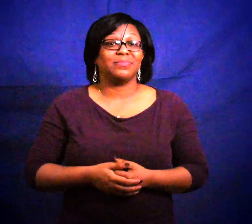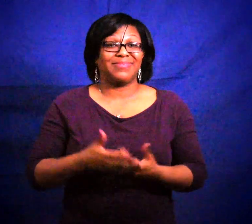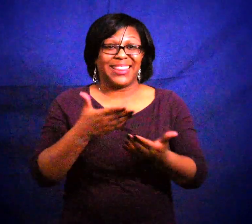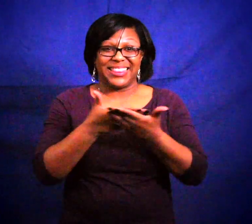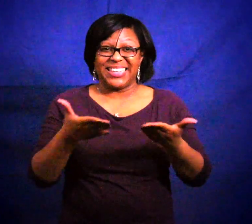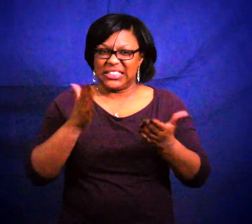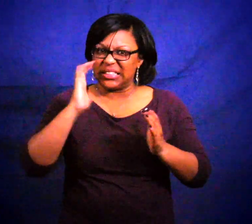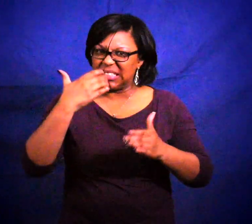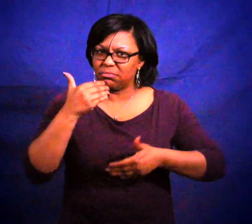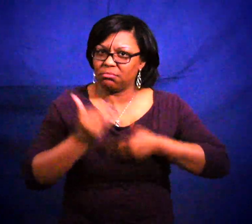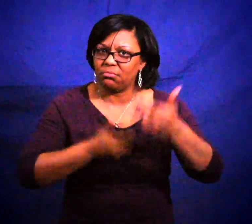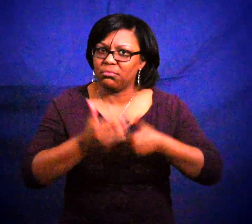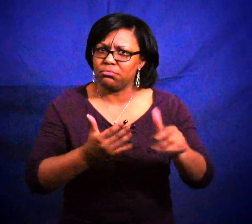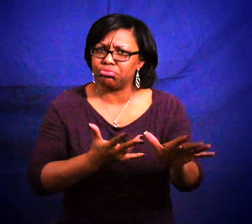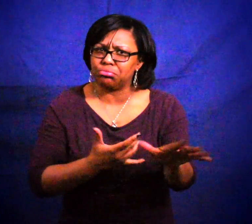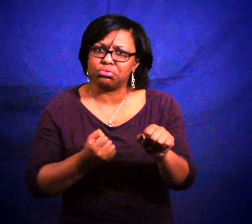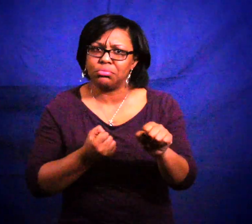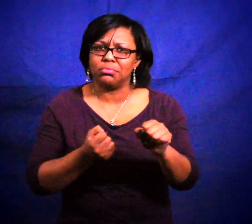Things are moving fast.